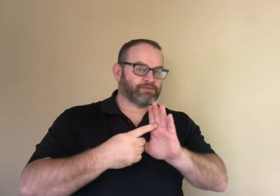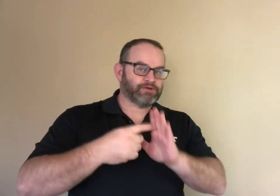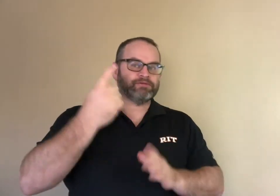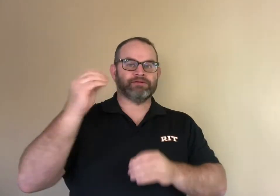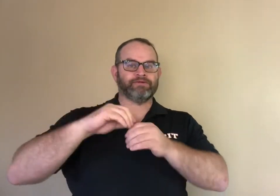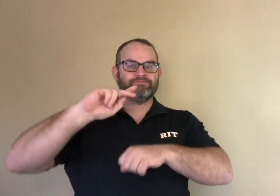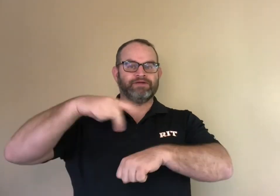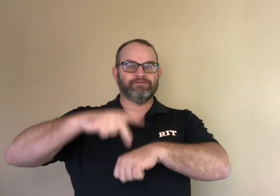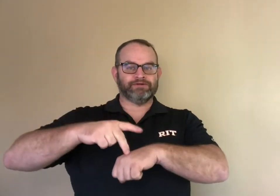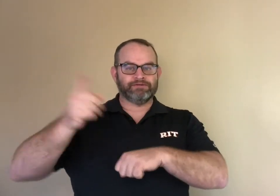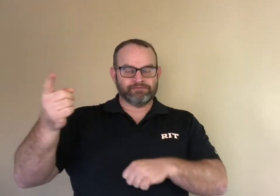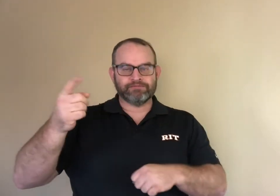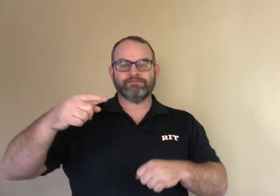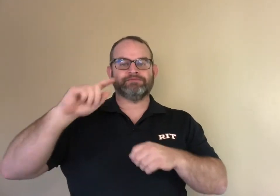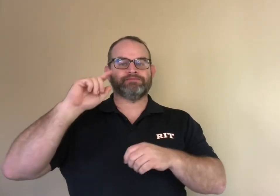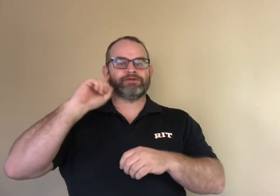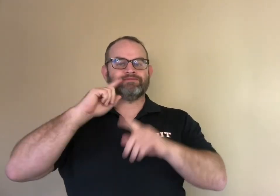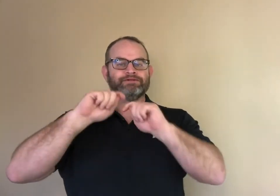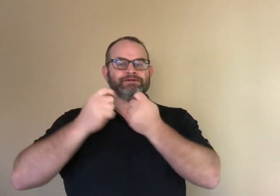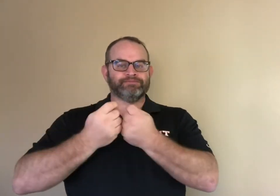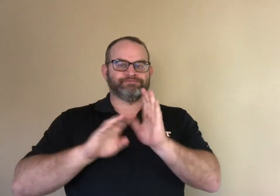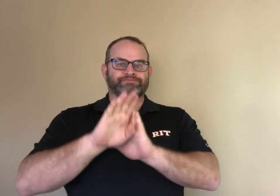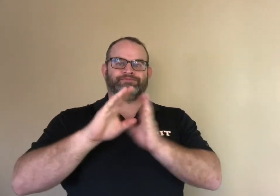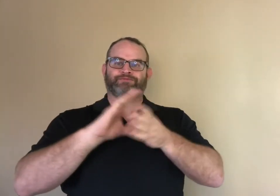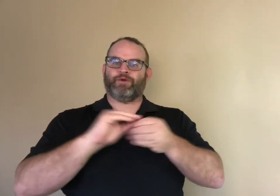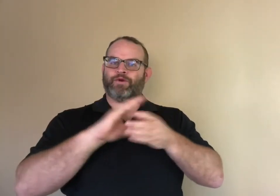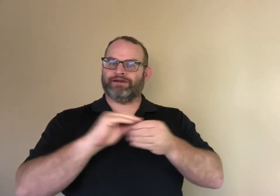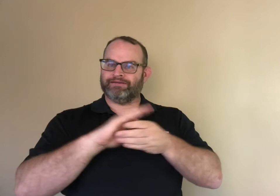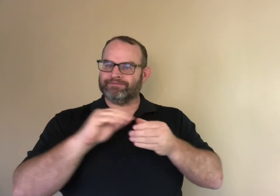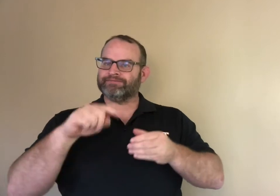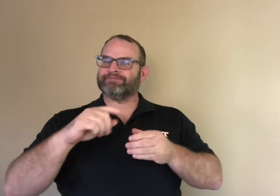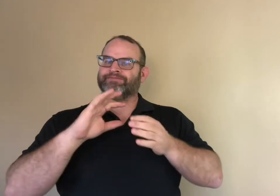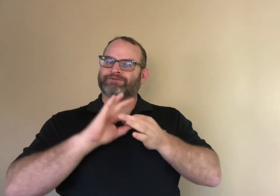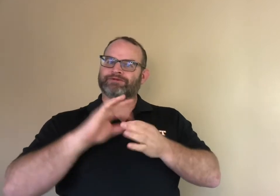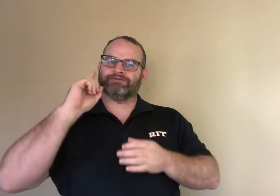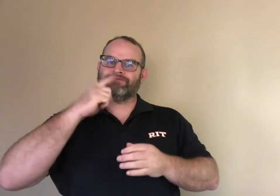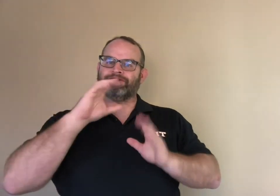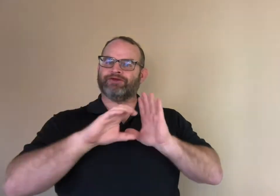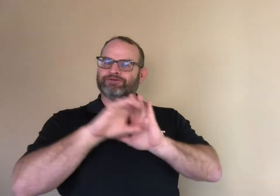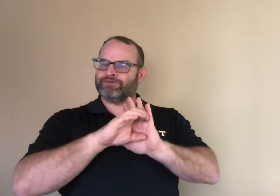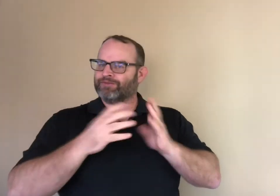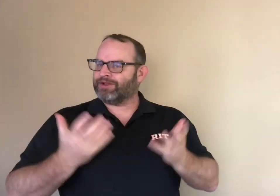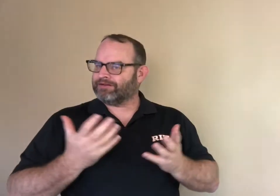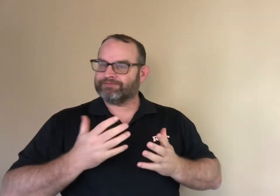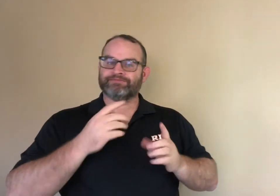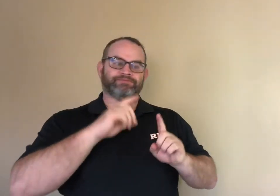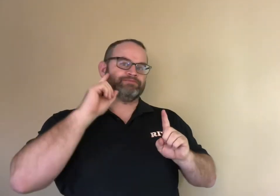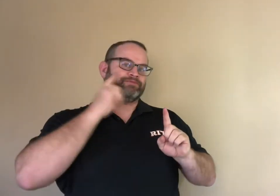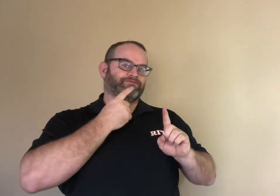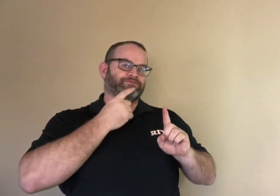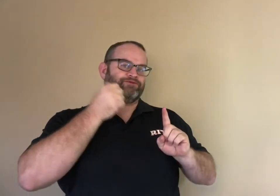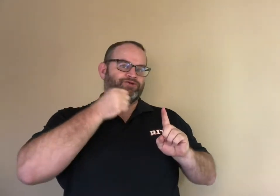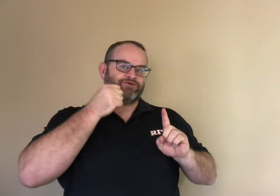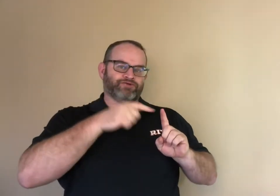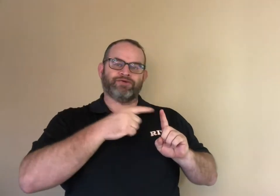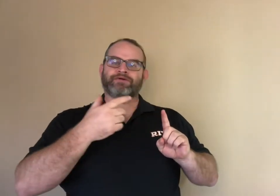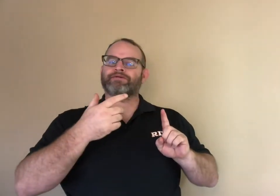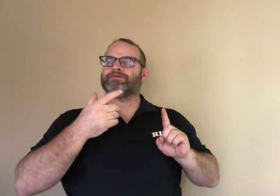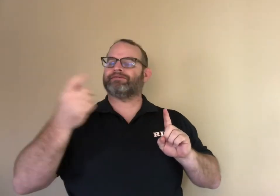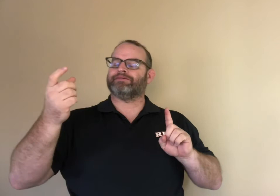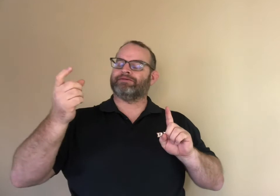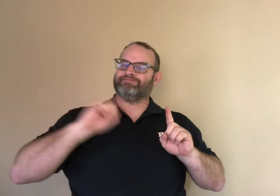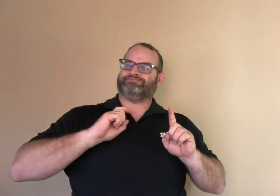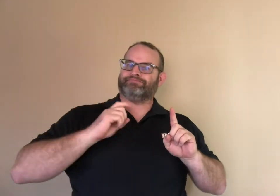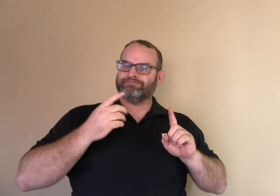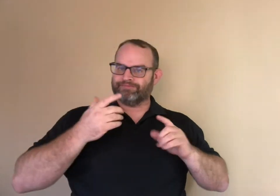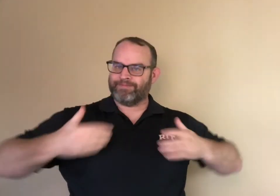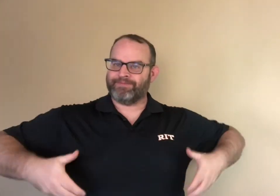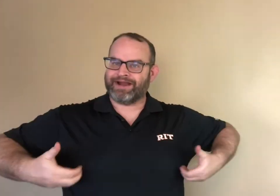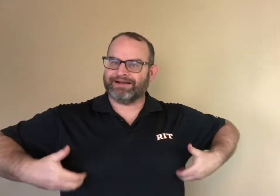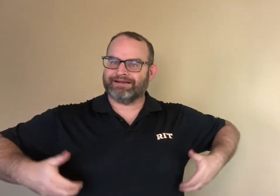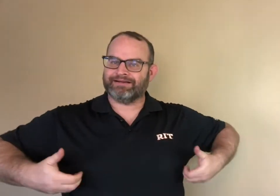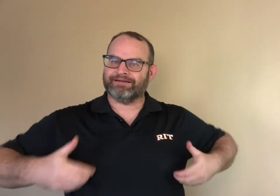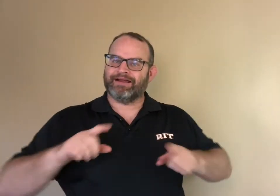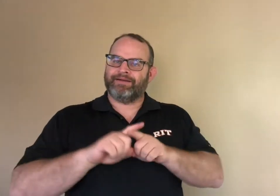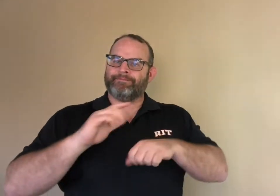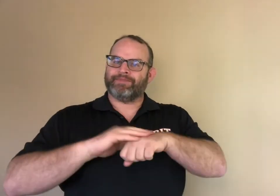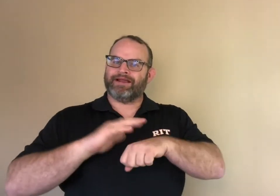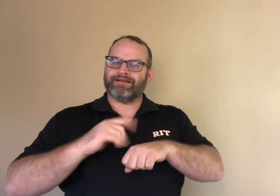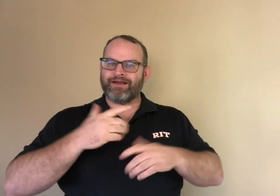Another deaf character example is a story developed by a team of deaf Filipinos. The story is called "Meng and the Pet Monkey."